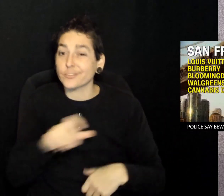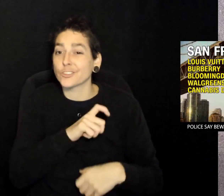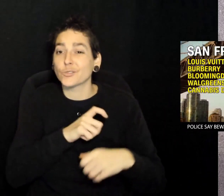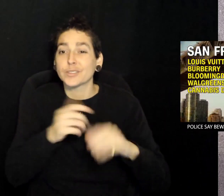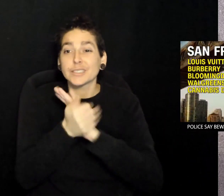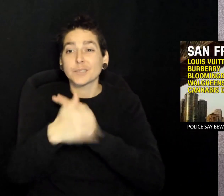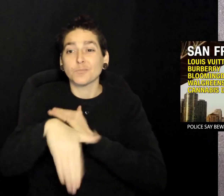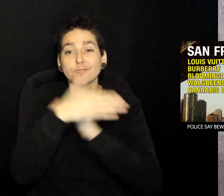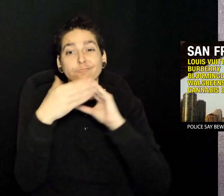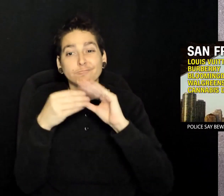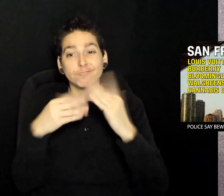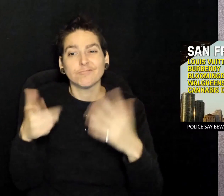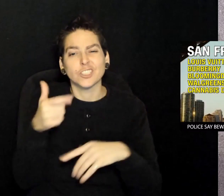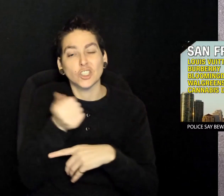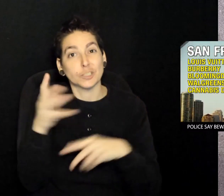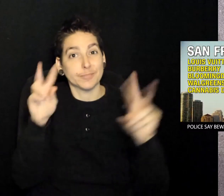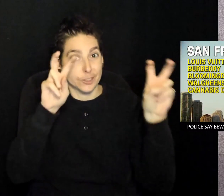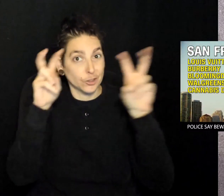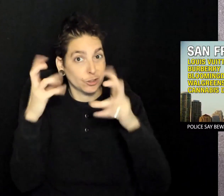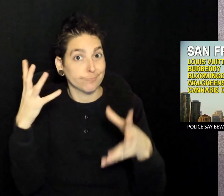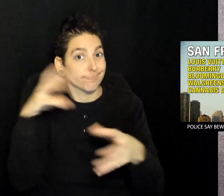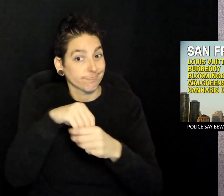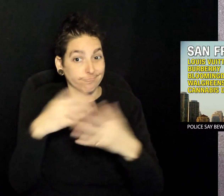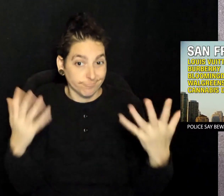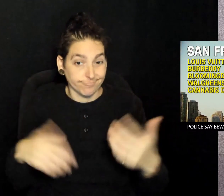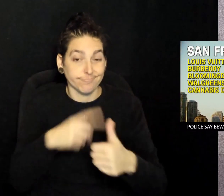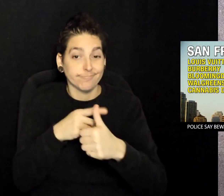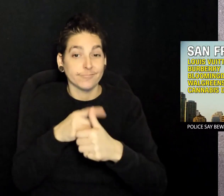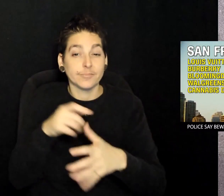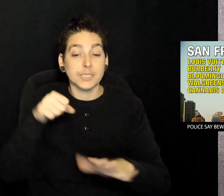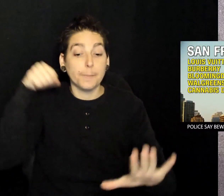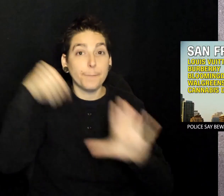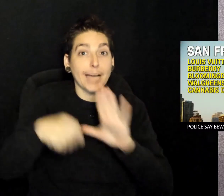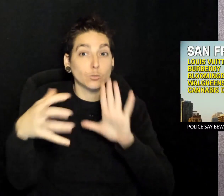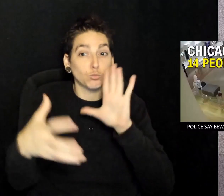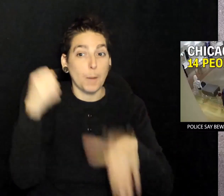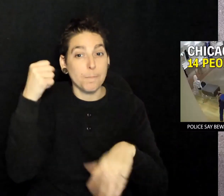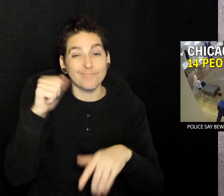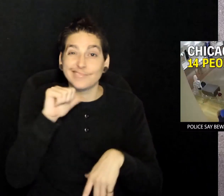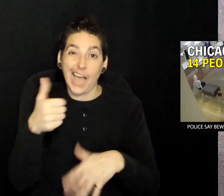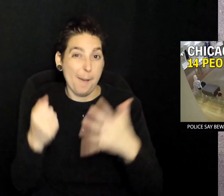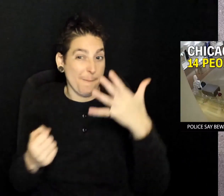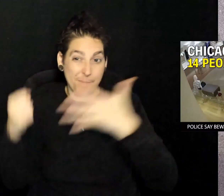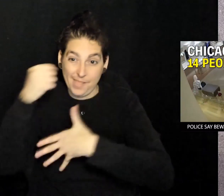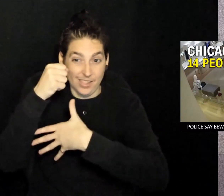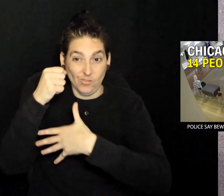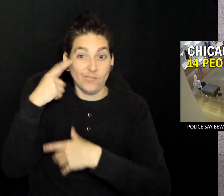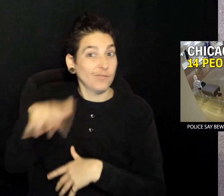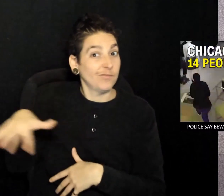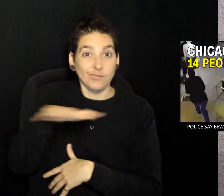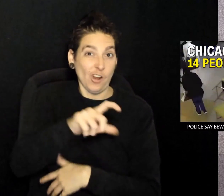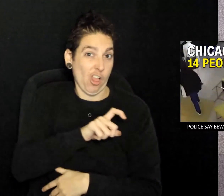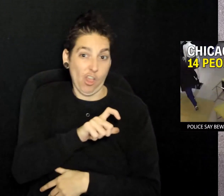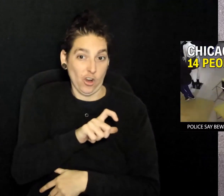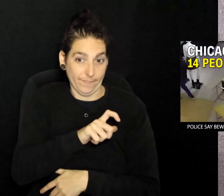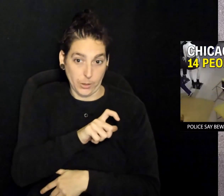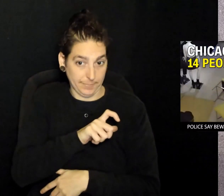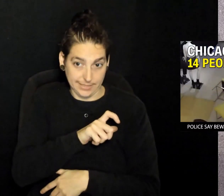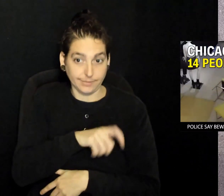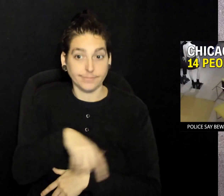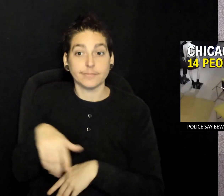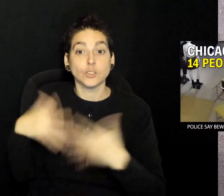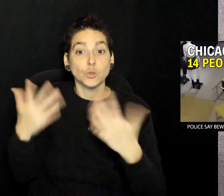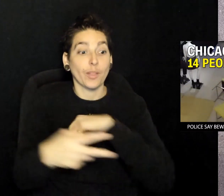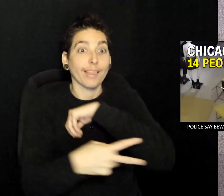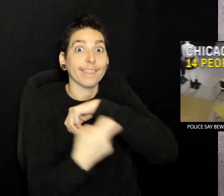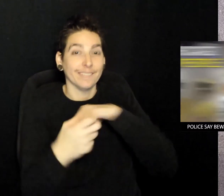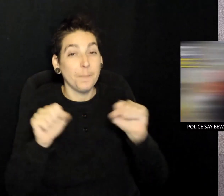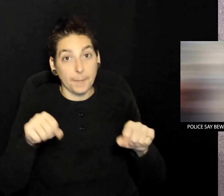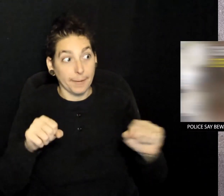crimes are happening in broad daylight so what's going on security experts say there could be a